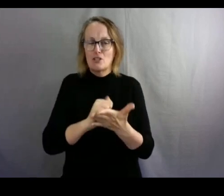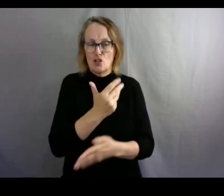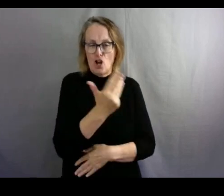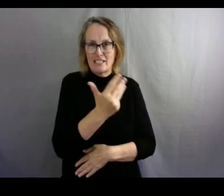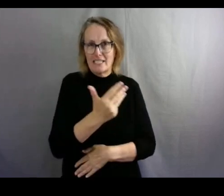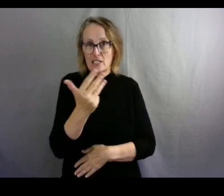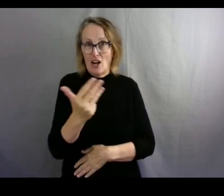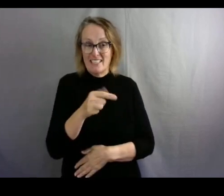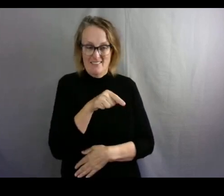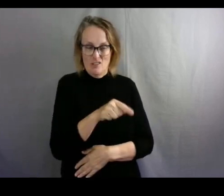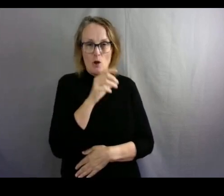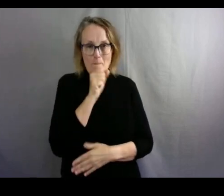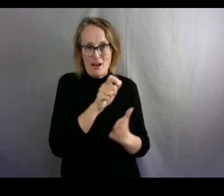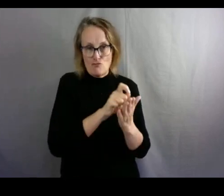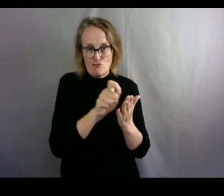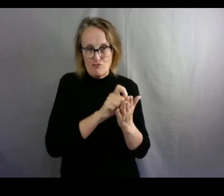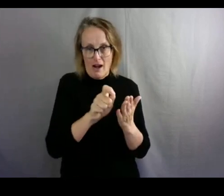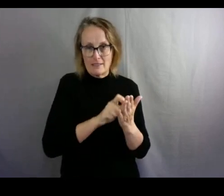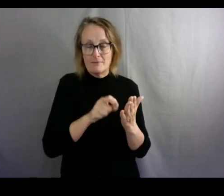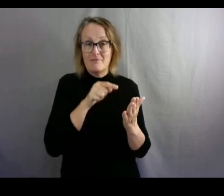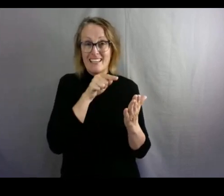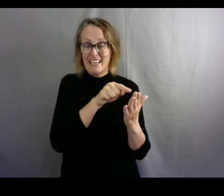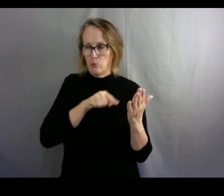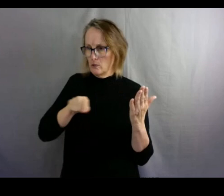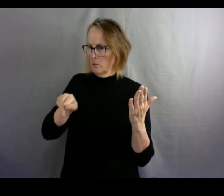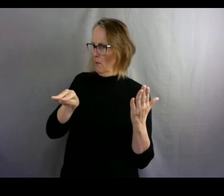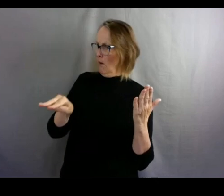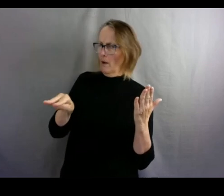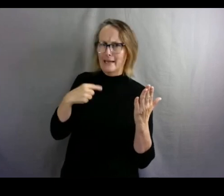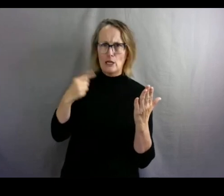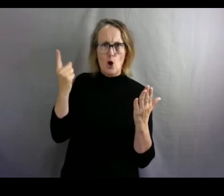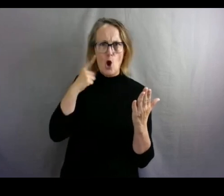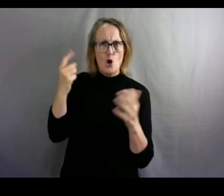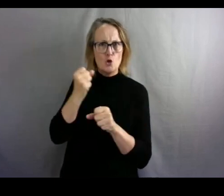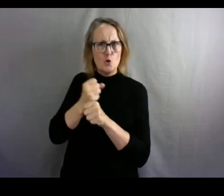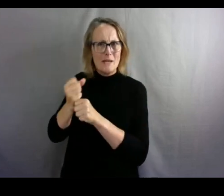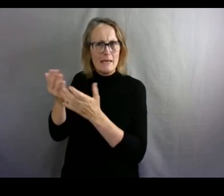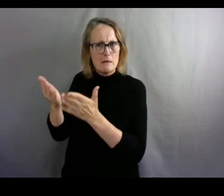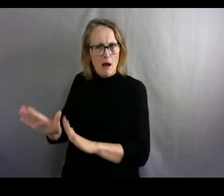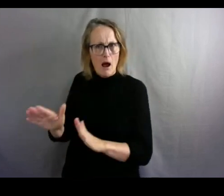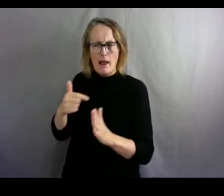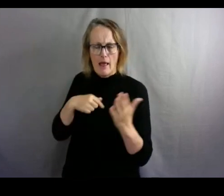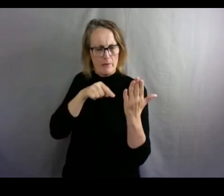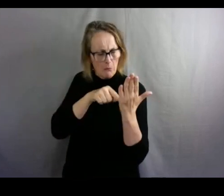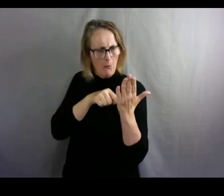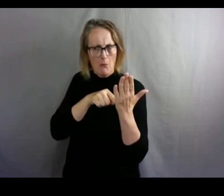when he first was in Paris, just after Gauguin's death and talked to a lot of people, eventually went to Tahiti and published that novel.